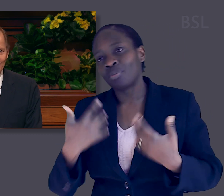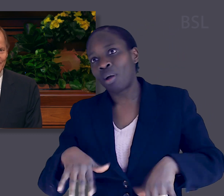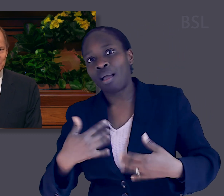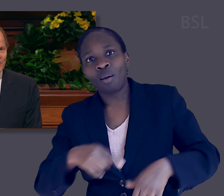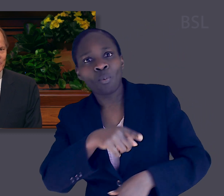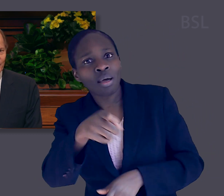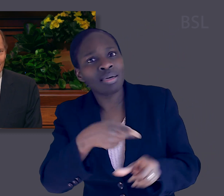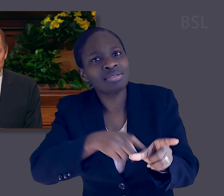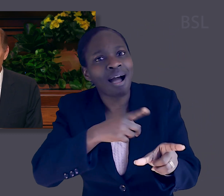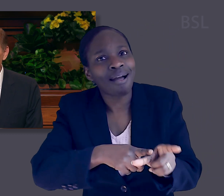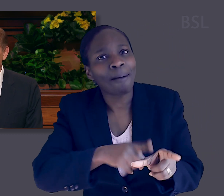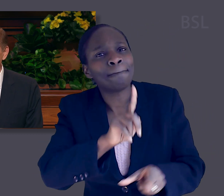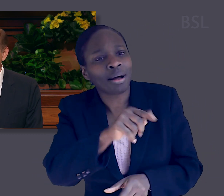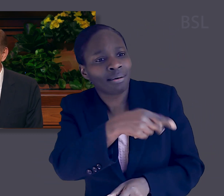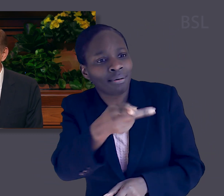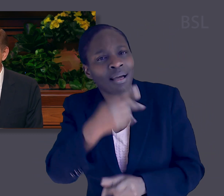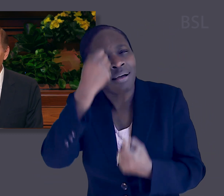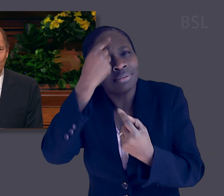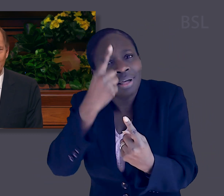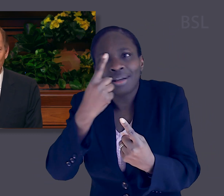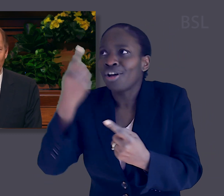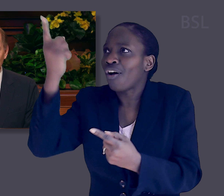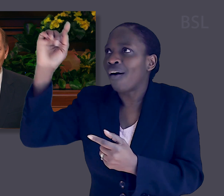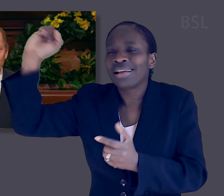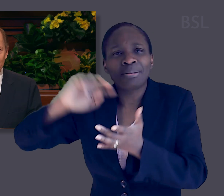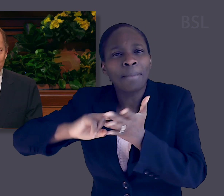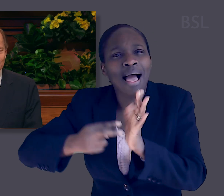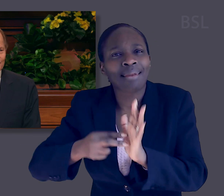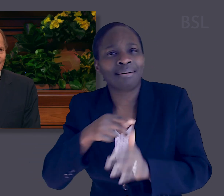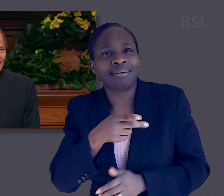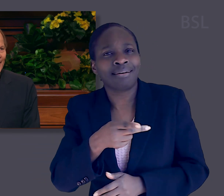at this tender age, they found peace in the great plan of happiness and,